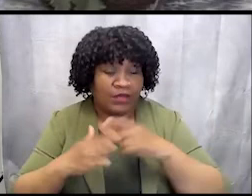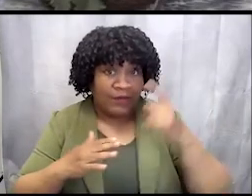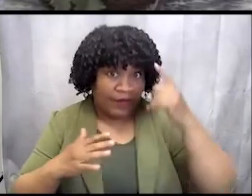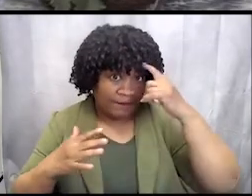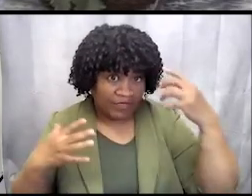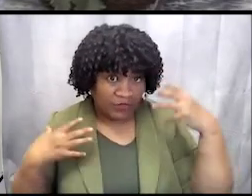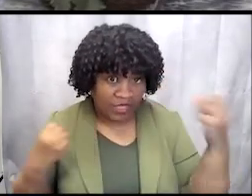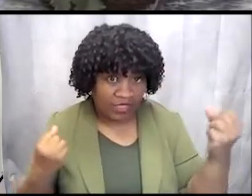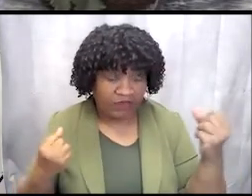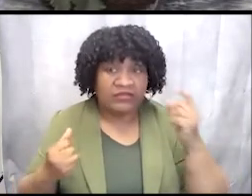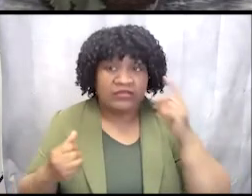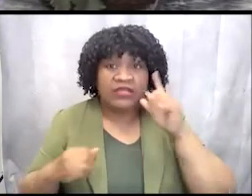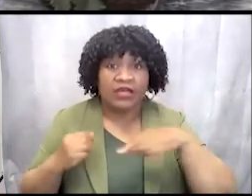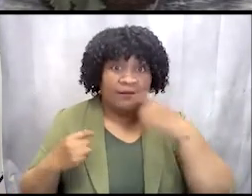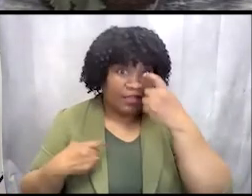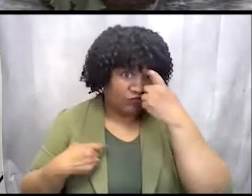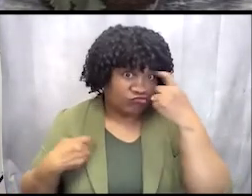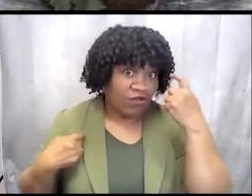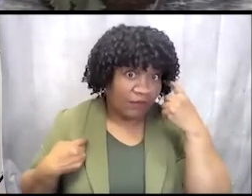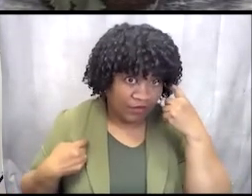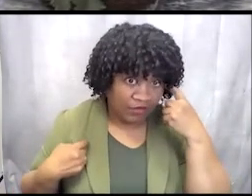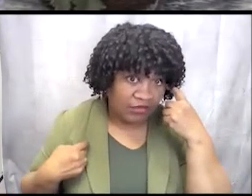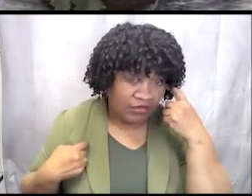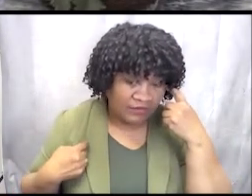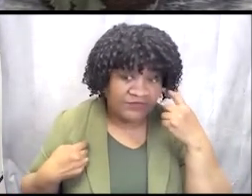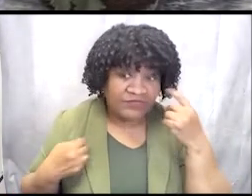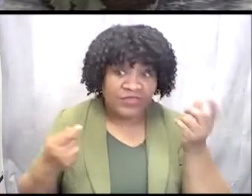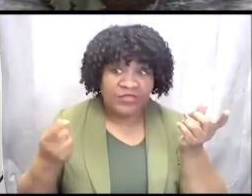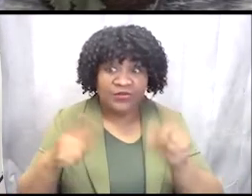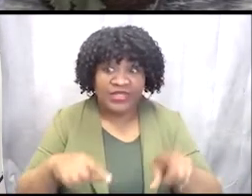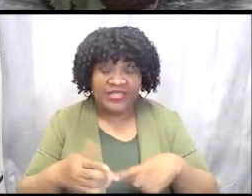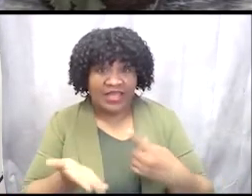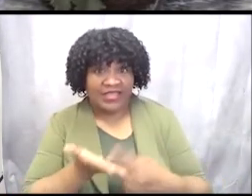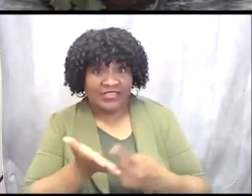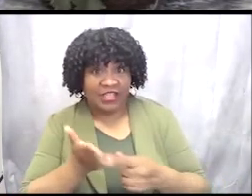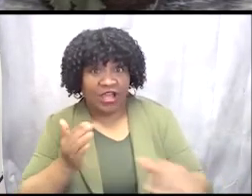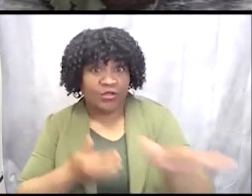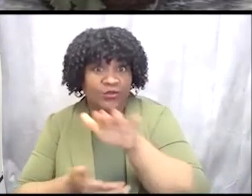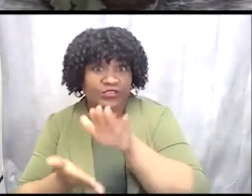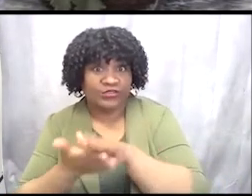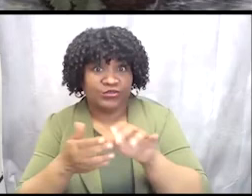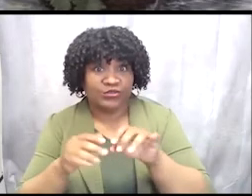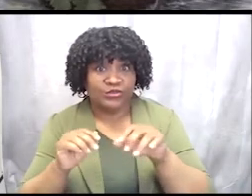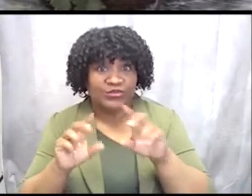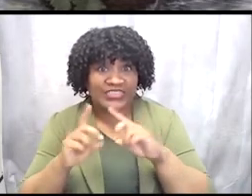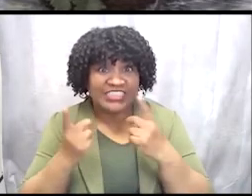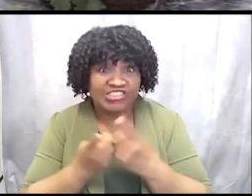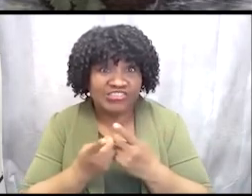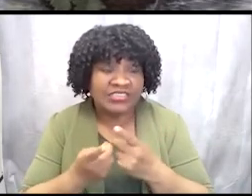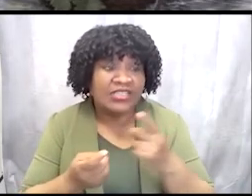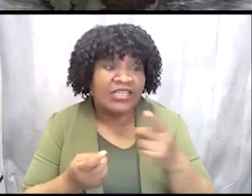and trauma, when I talk to districts, what they say to me is, "Well, we're gonna hire